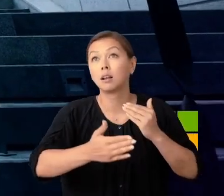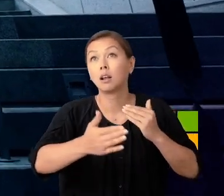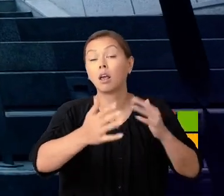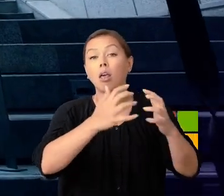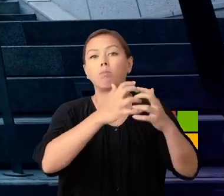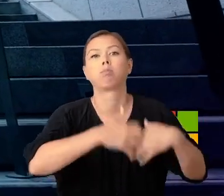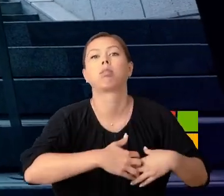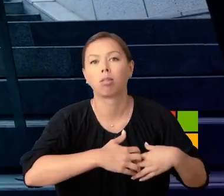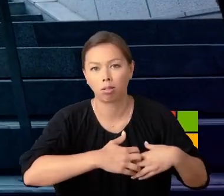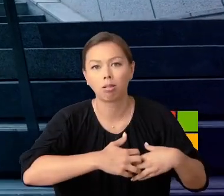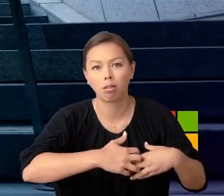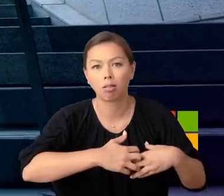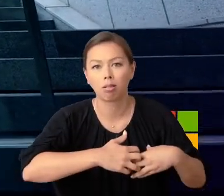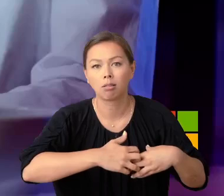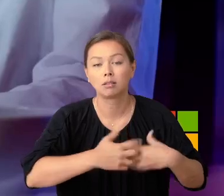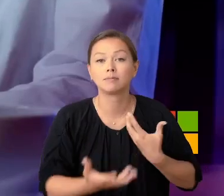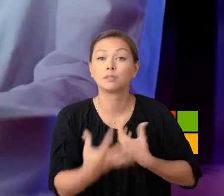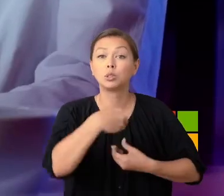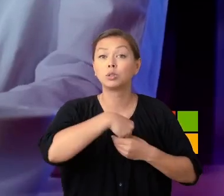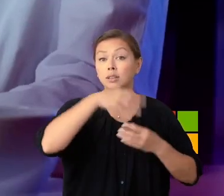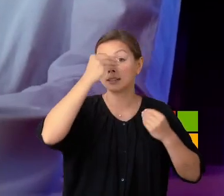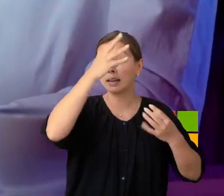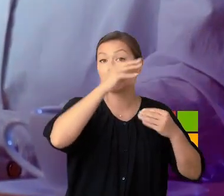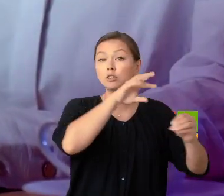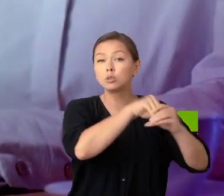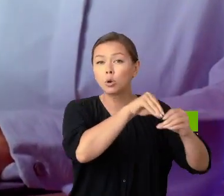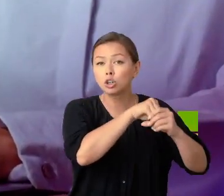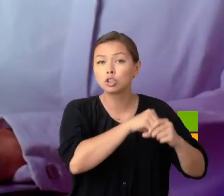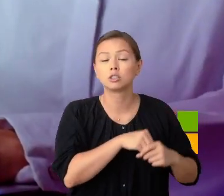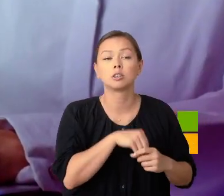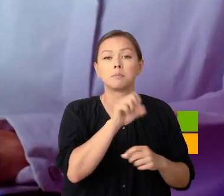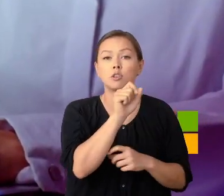to your long-term business goals. These costs include data storage,